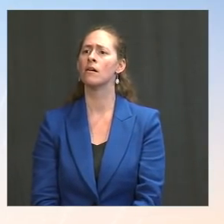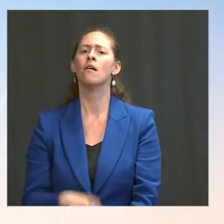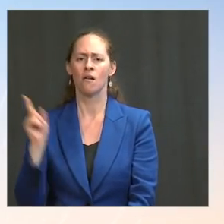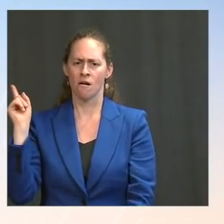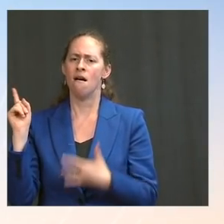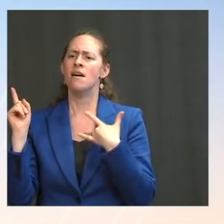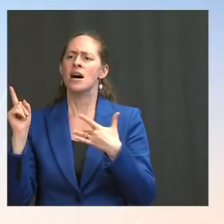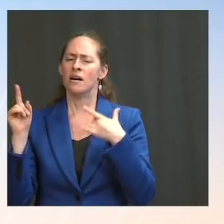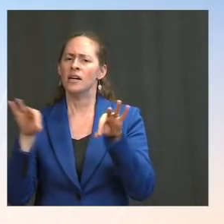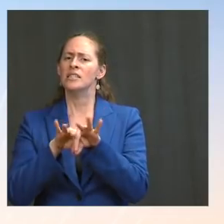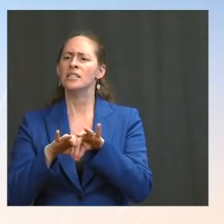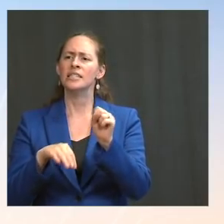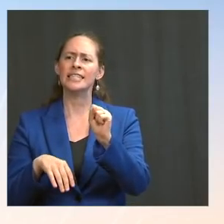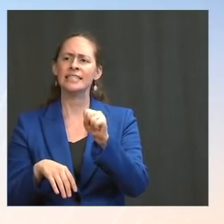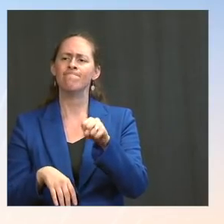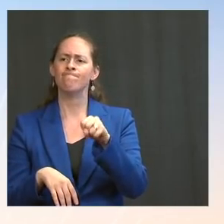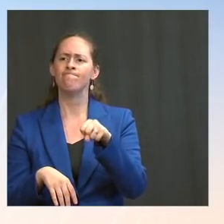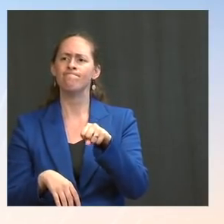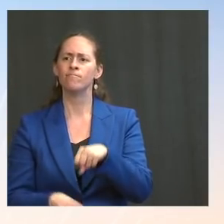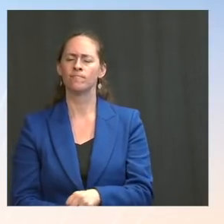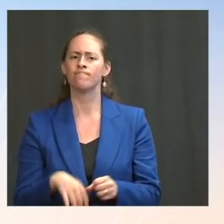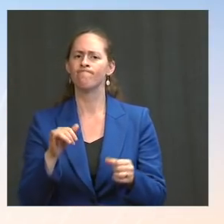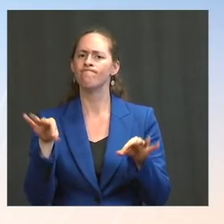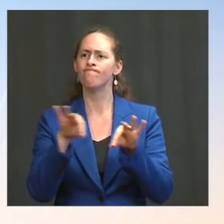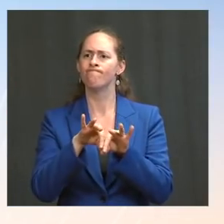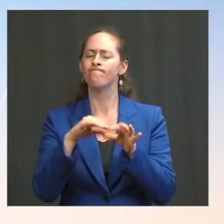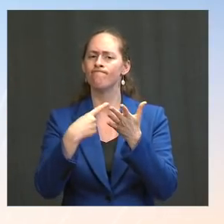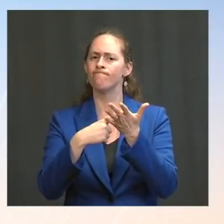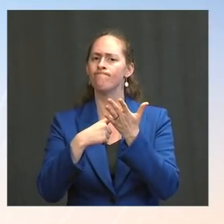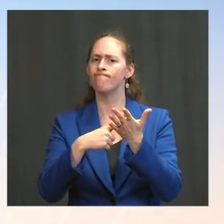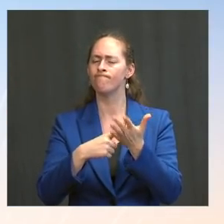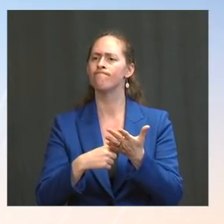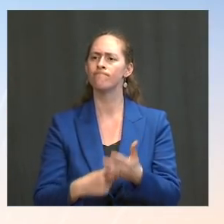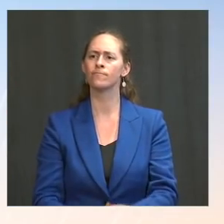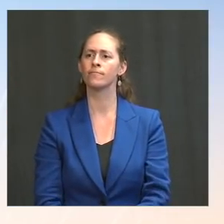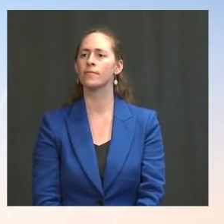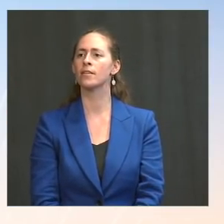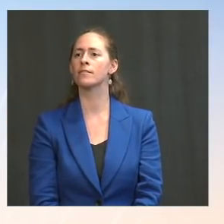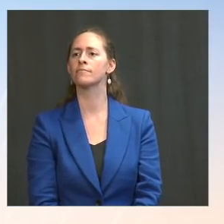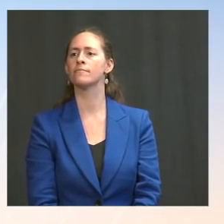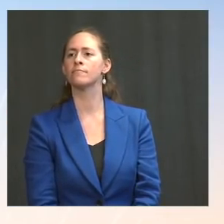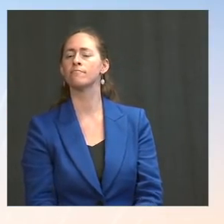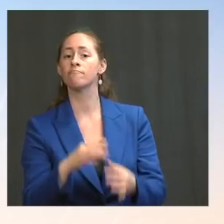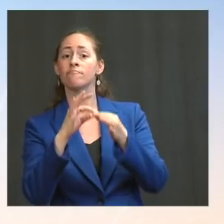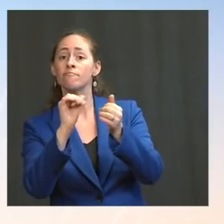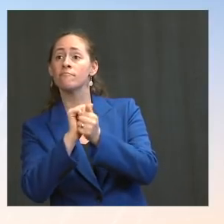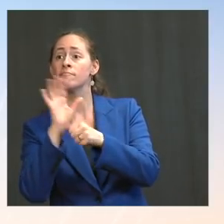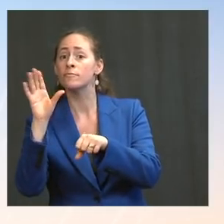when he interviewed him and talked to him about the job. He is now -- the Attorney General today announced that there will be a halt on executions